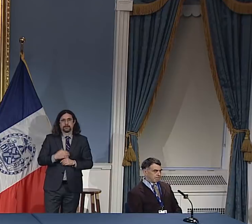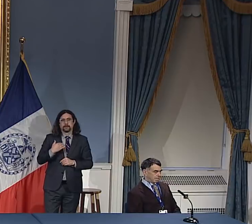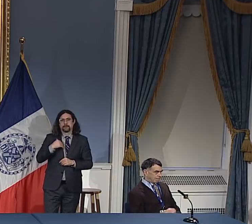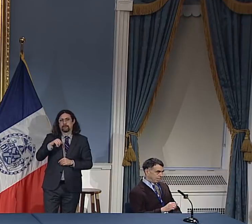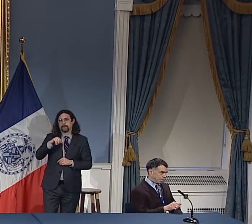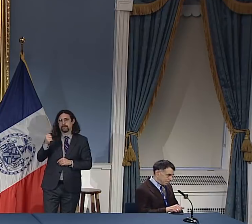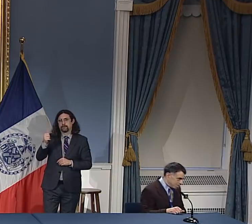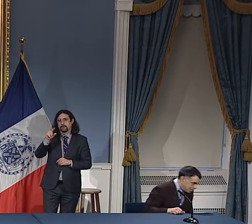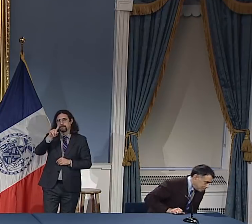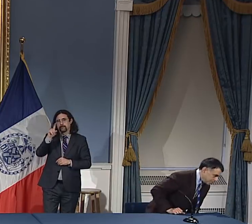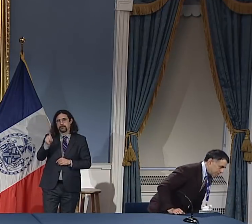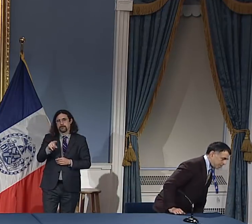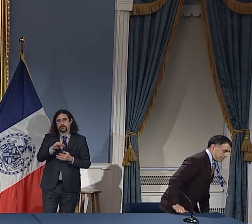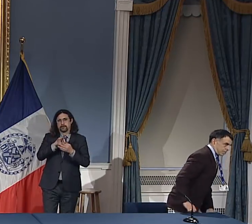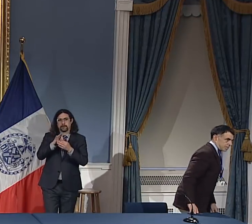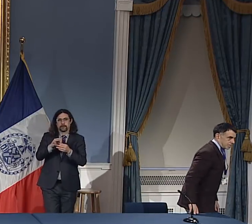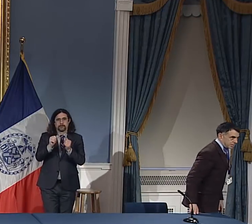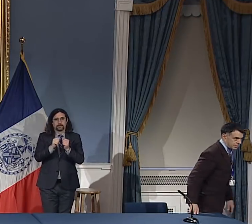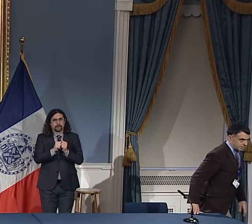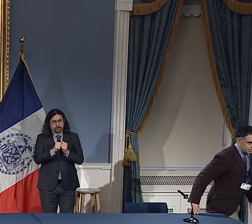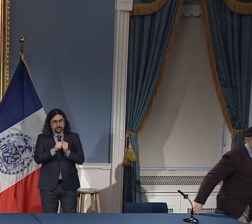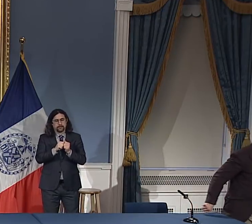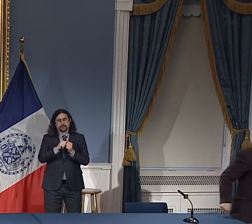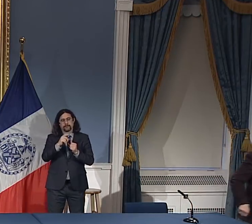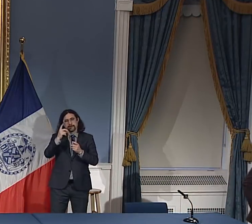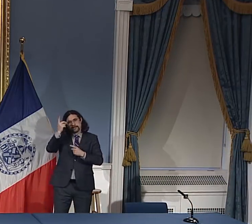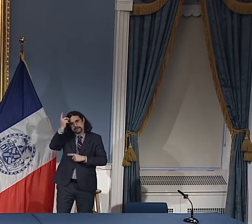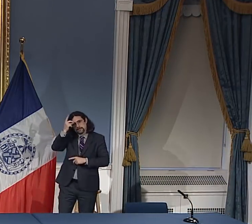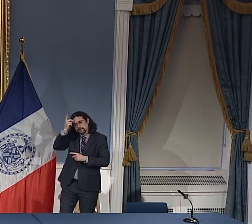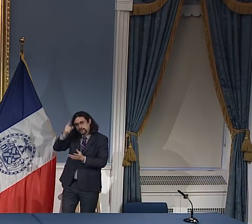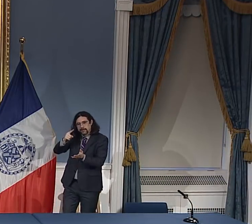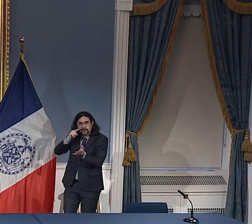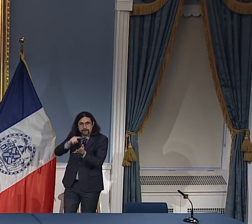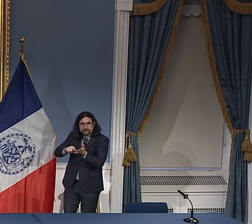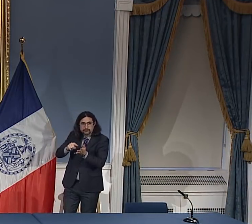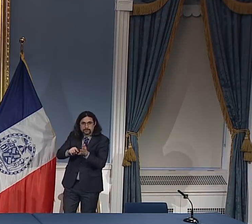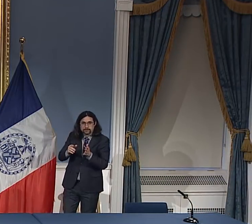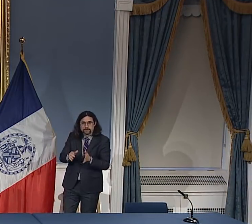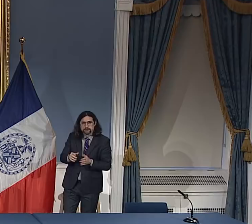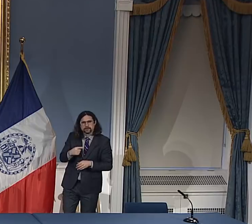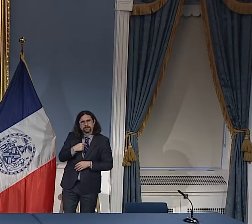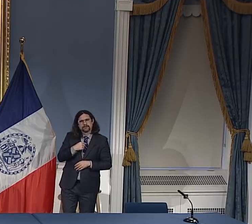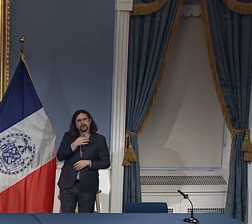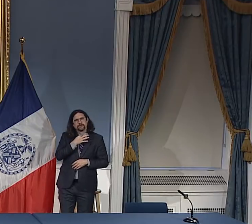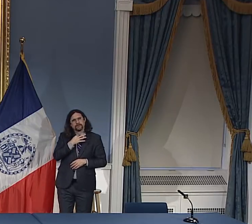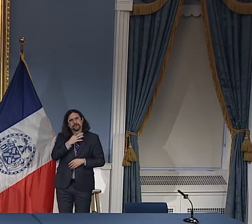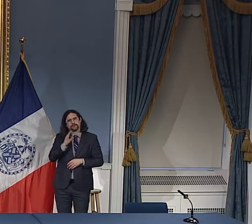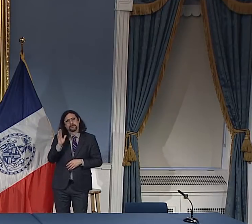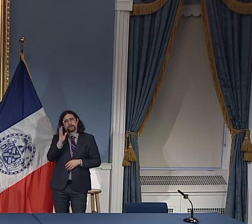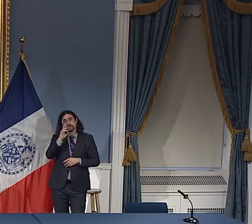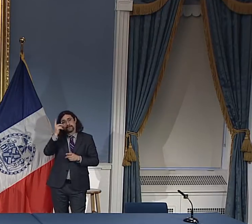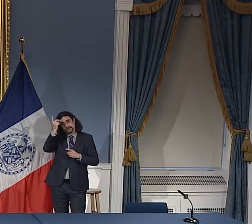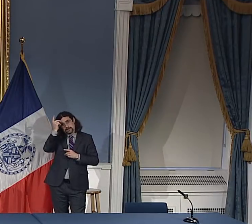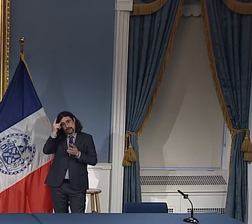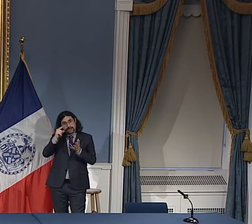YOU. AND I DID WANT TO ASK ONE OTHER THING ABOUT ETH DISAESE DETECTIVES. I'M CURIOUS IF